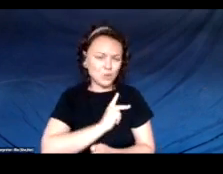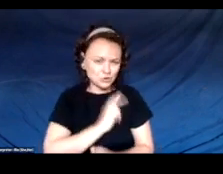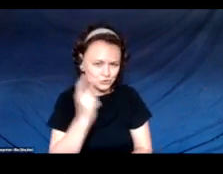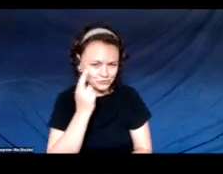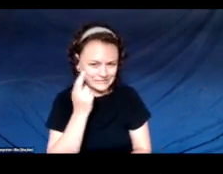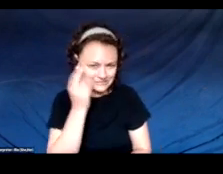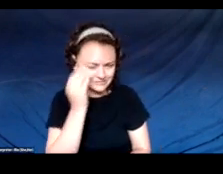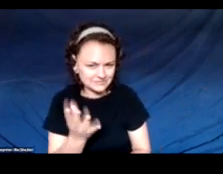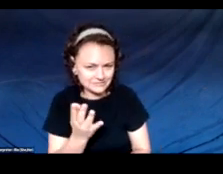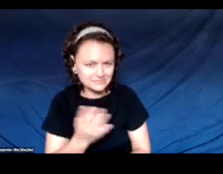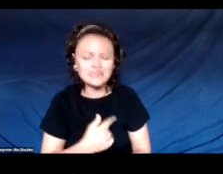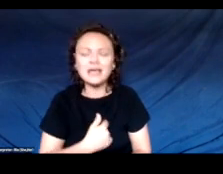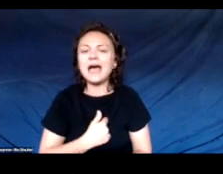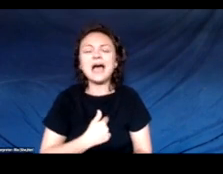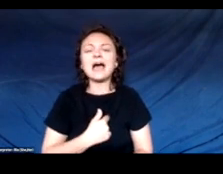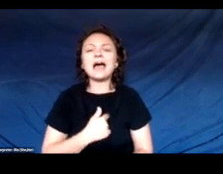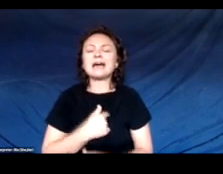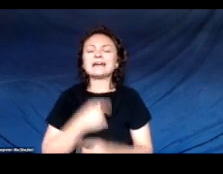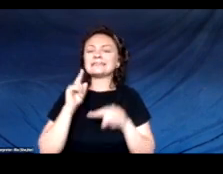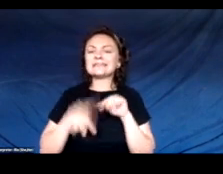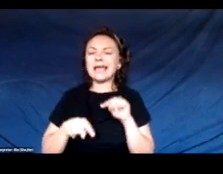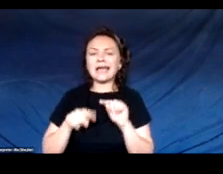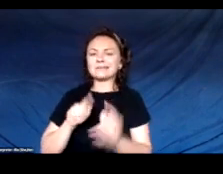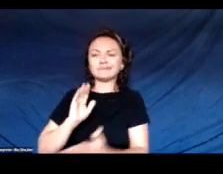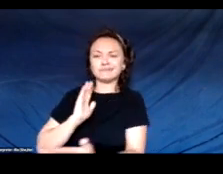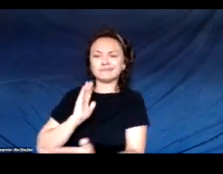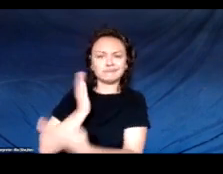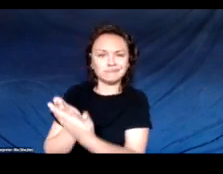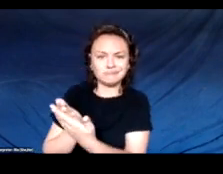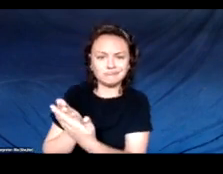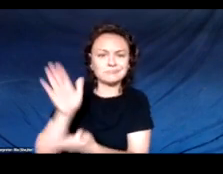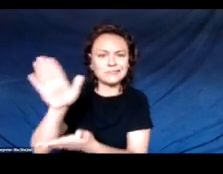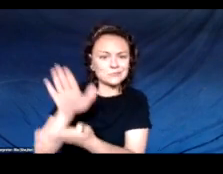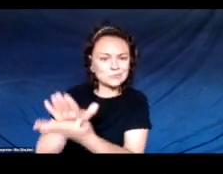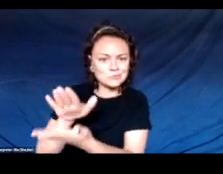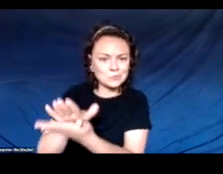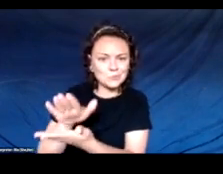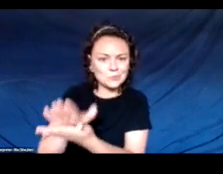get to his school as quickly as I would want